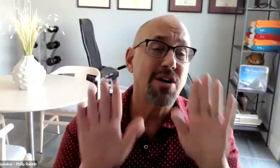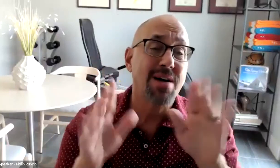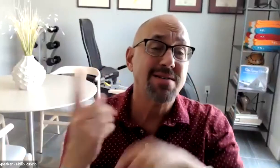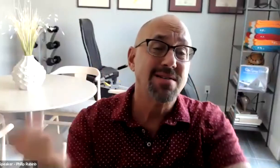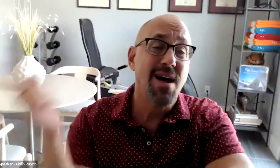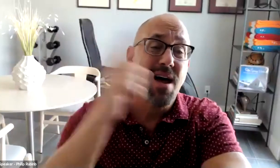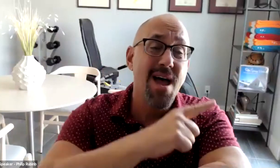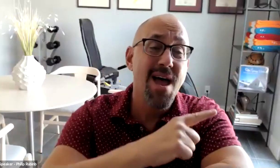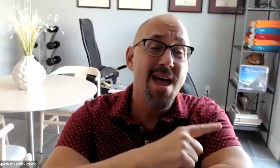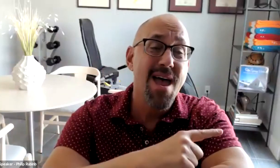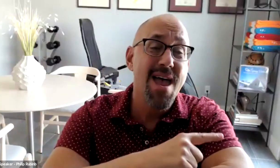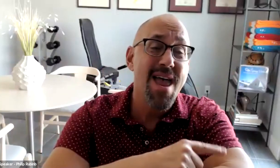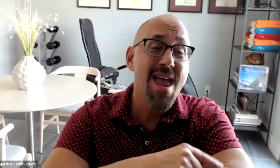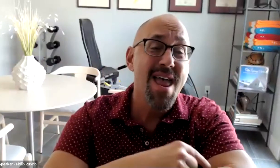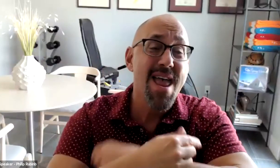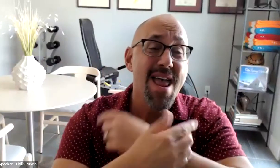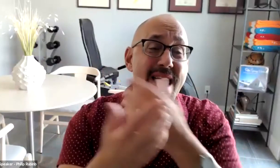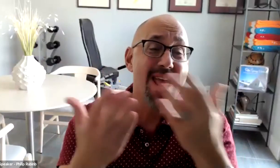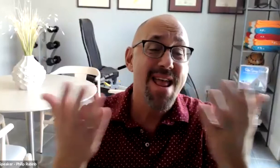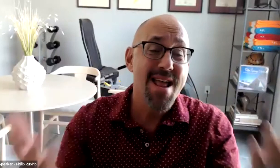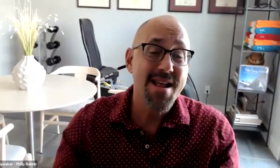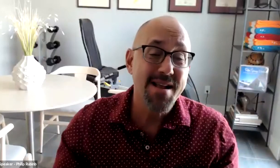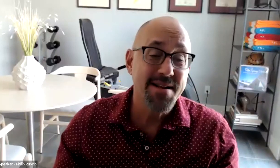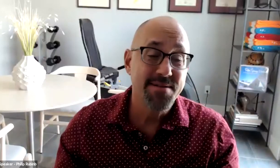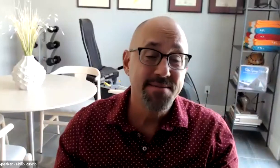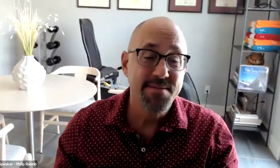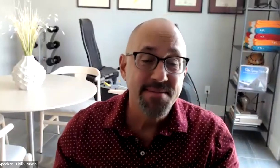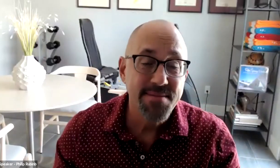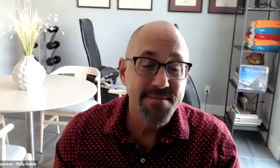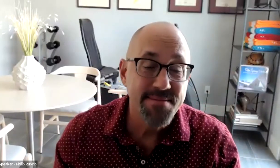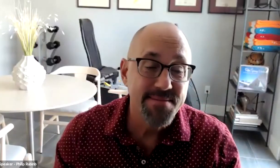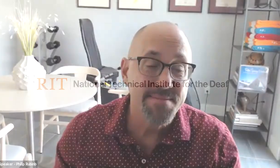and coming today, and have a wonderful day.